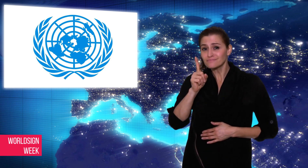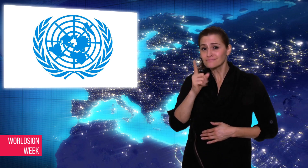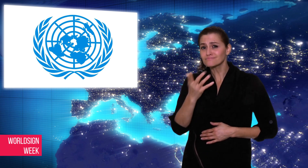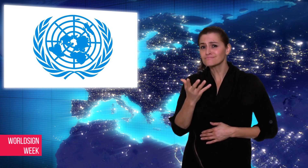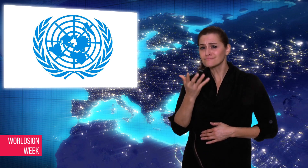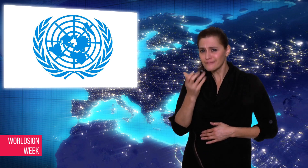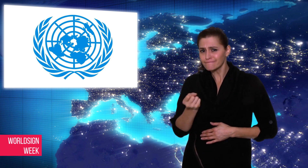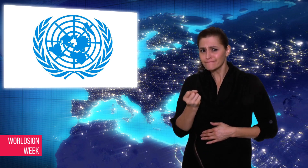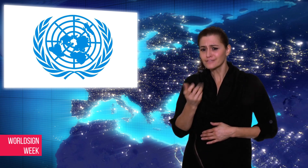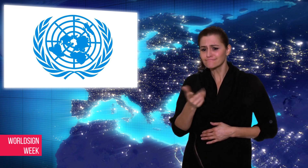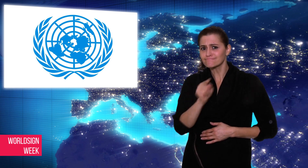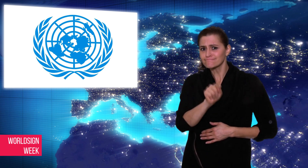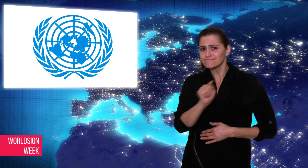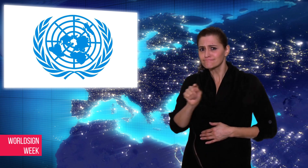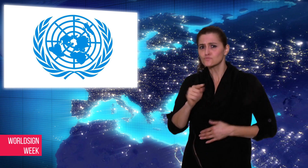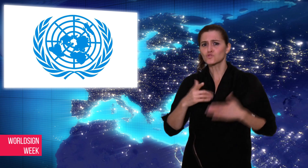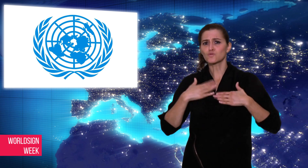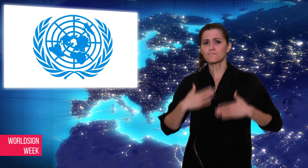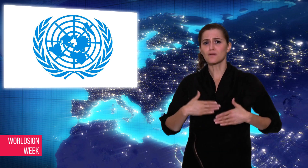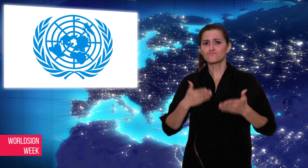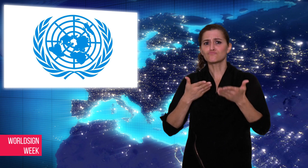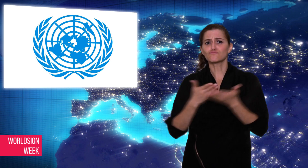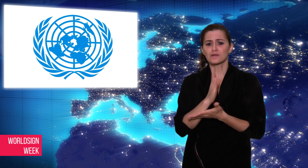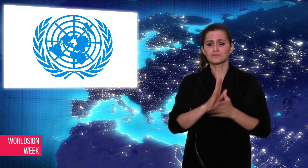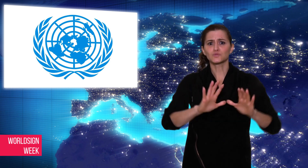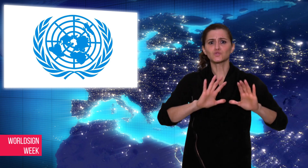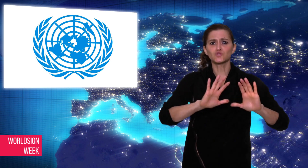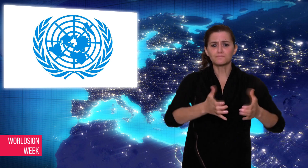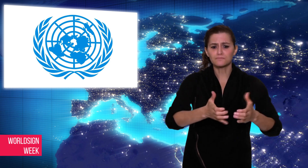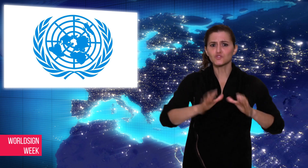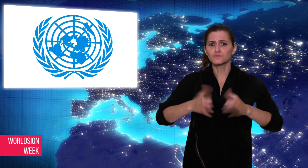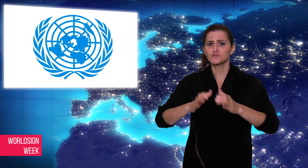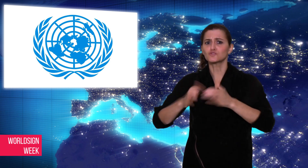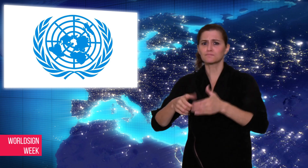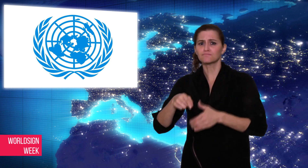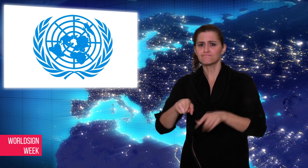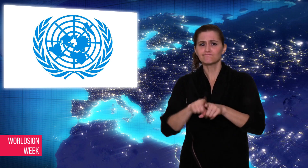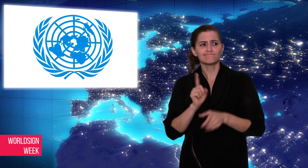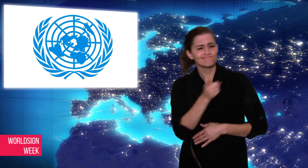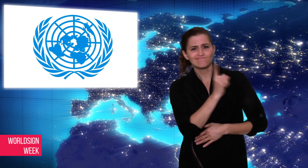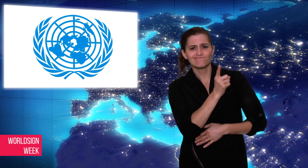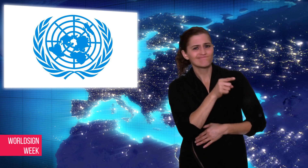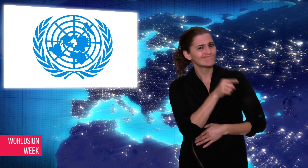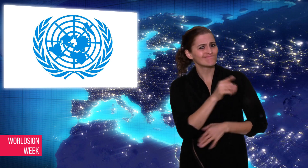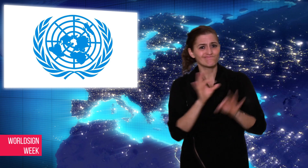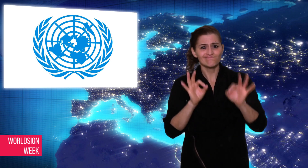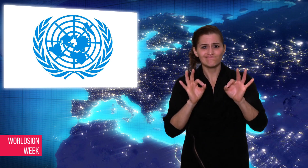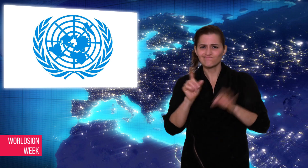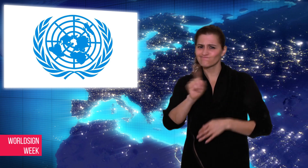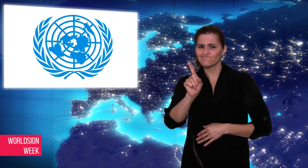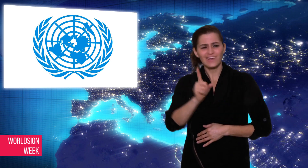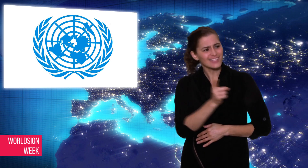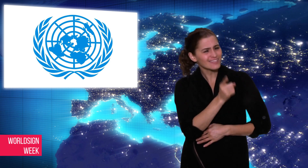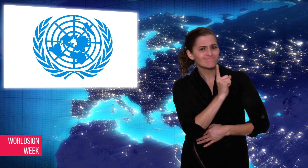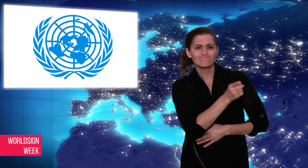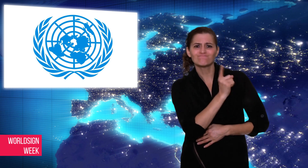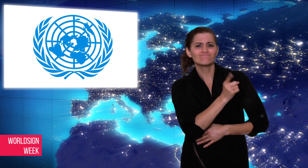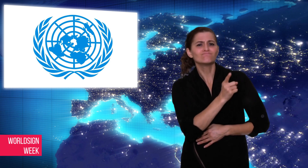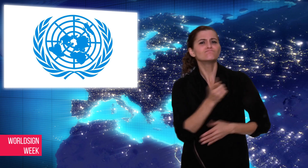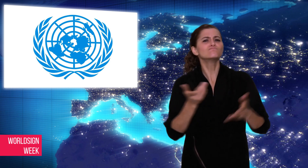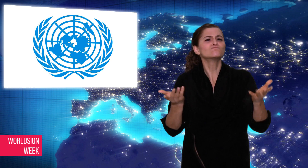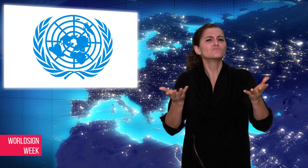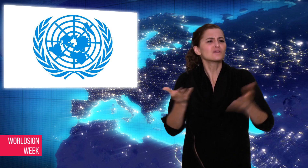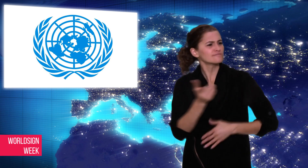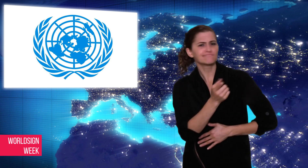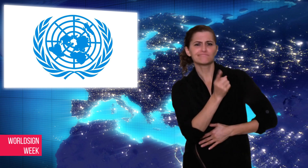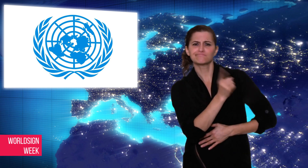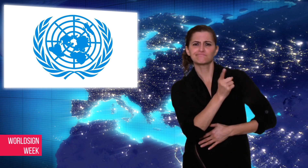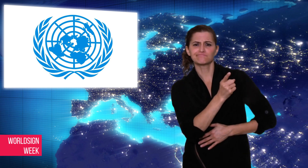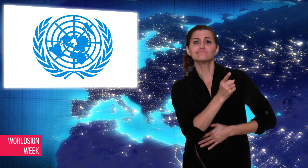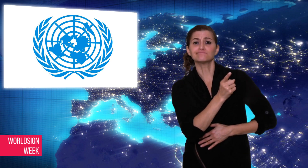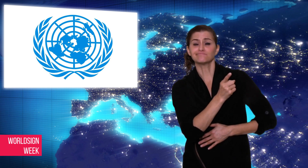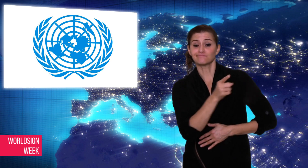for not closing a prison that provided